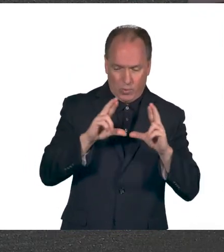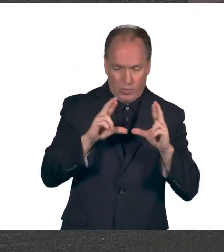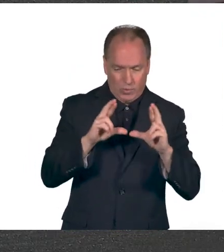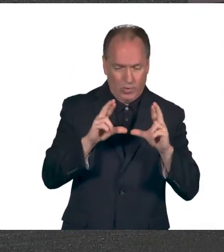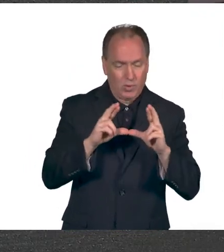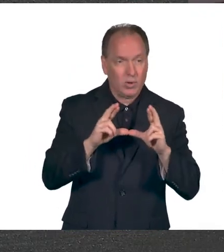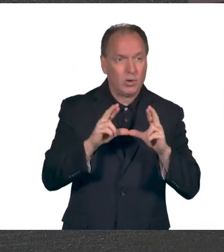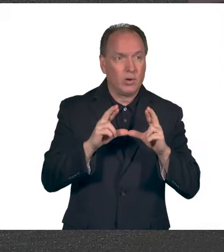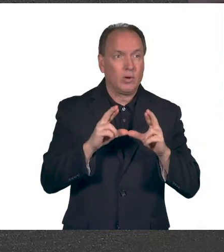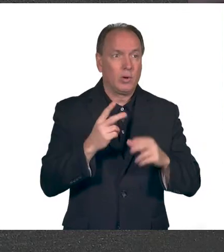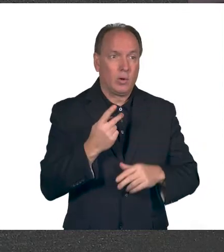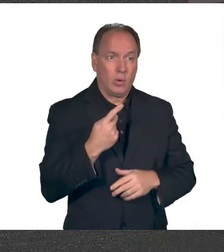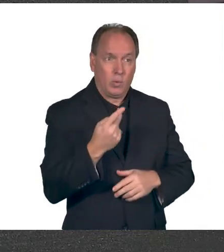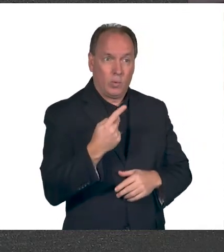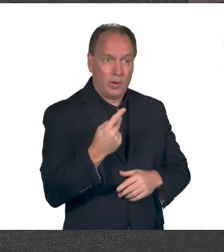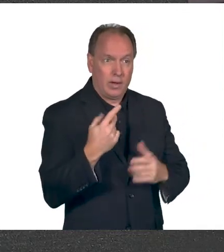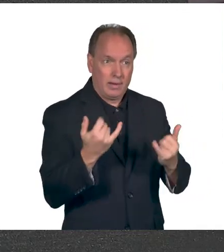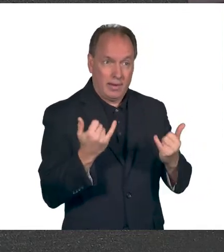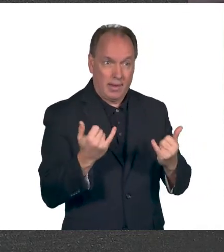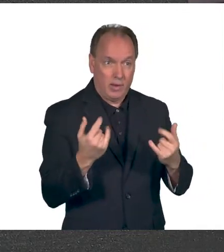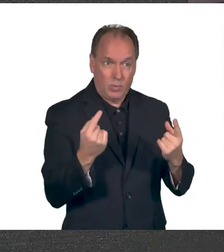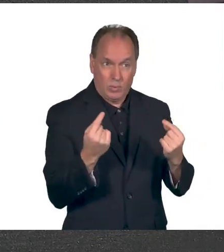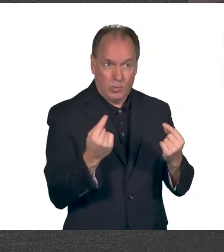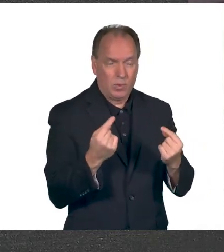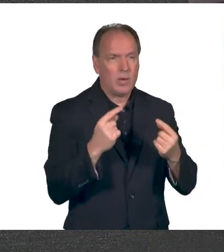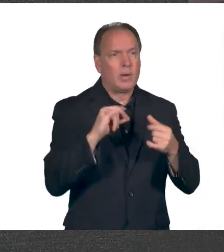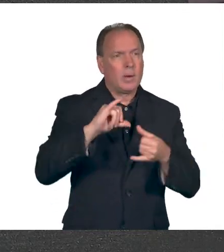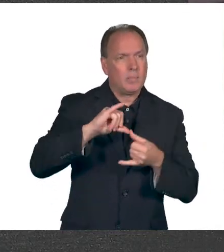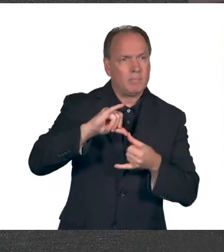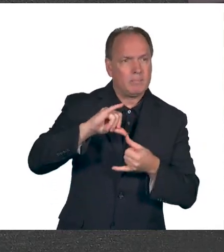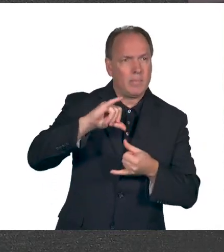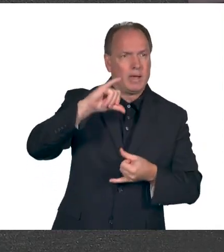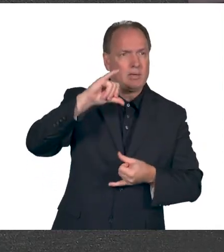Okay. We are going to measure some of the friends